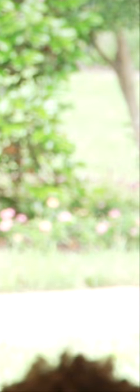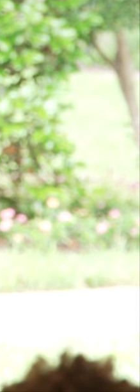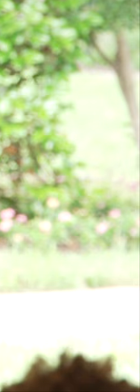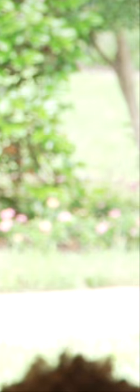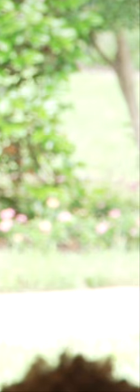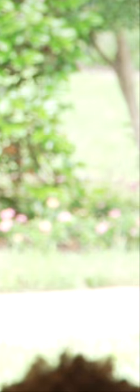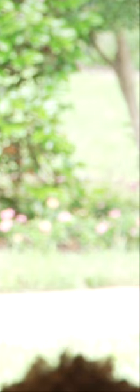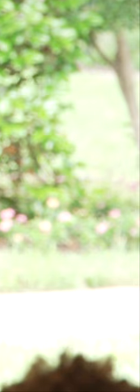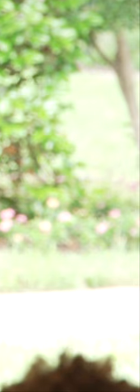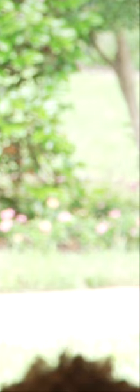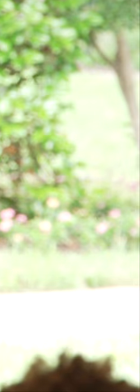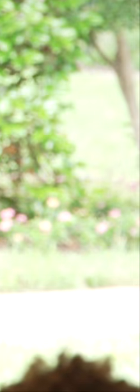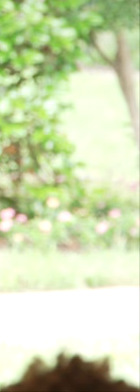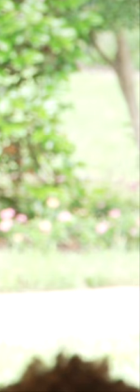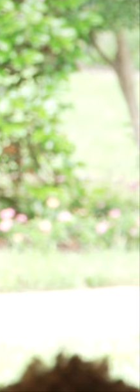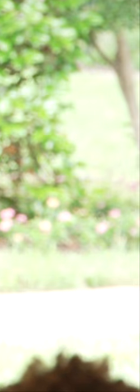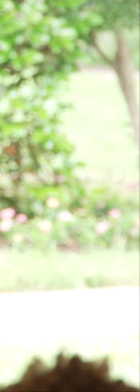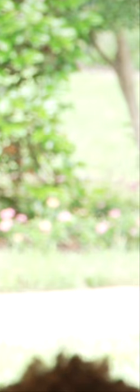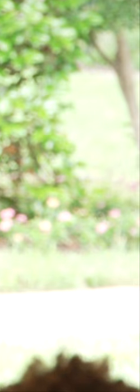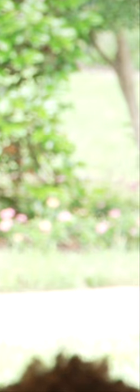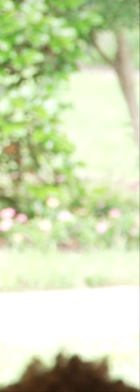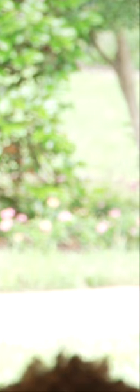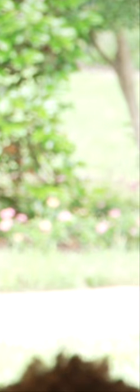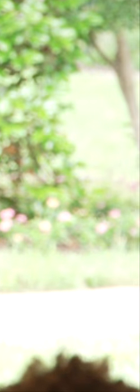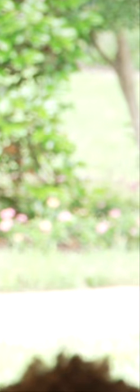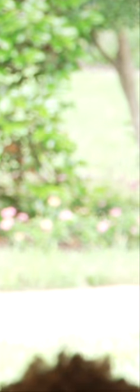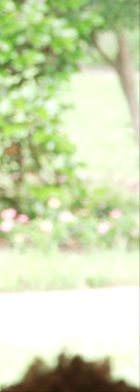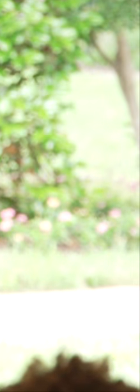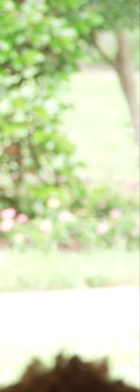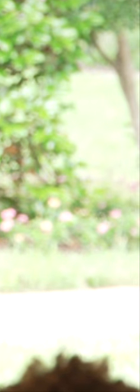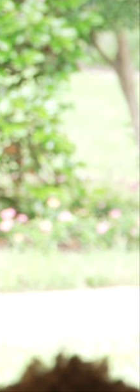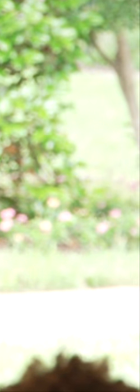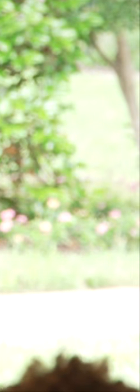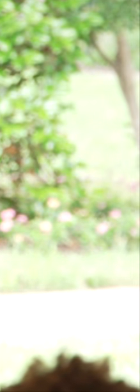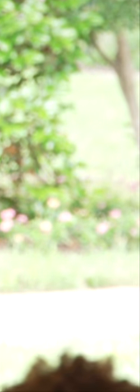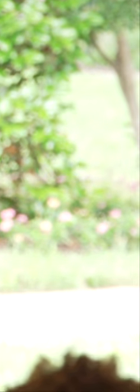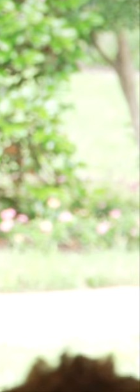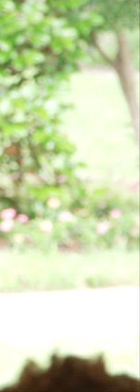physician, Dr. Haridopolos has dedicated her career to advancing public health through clinical